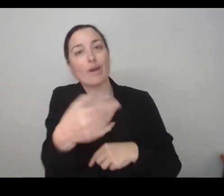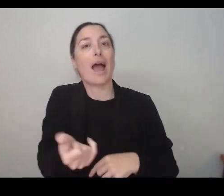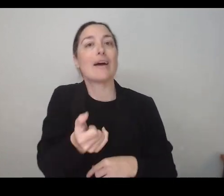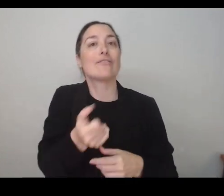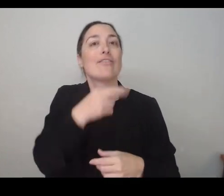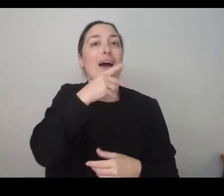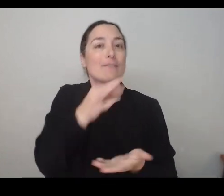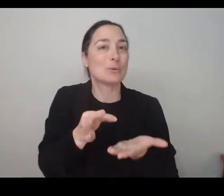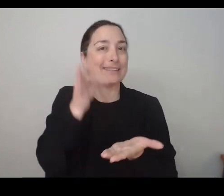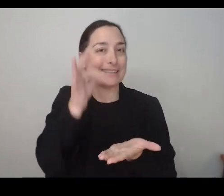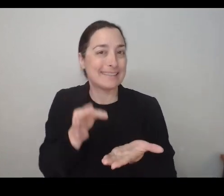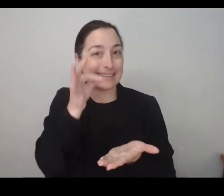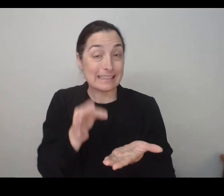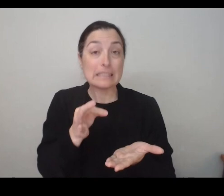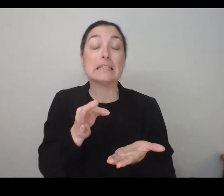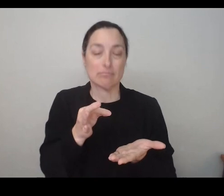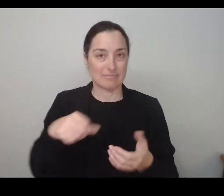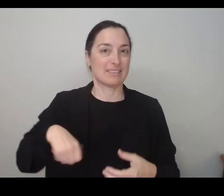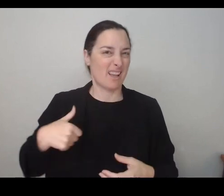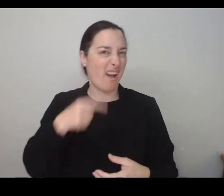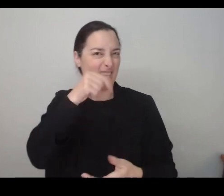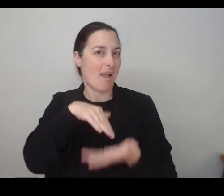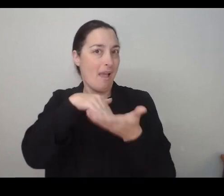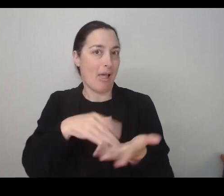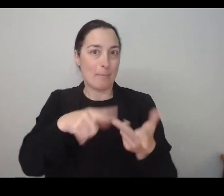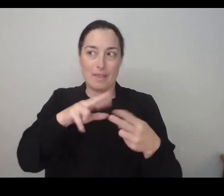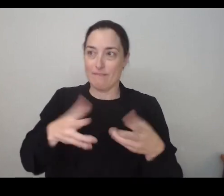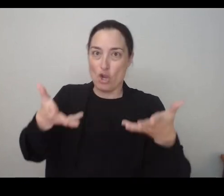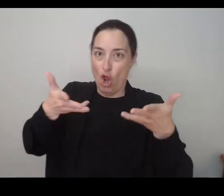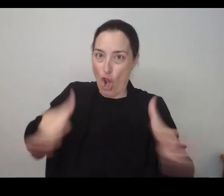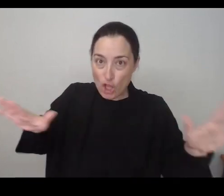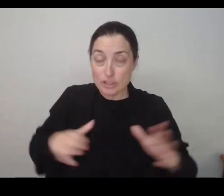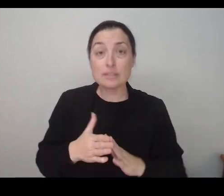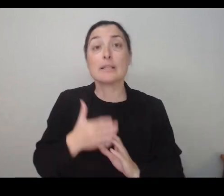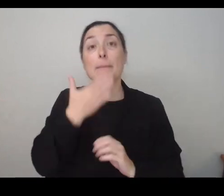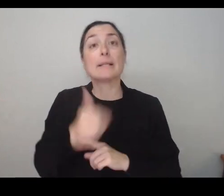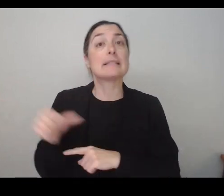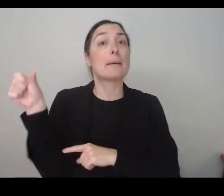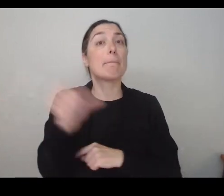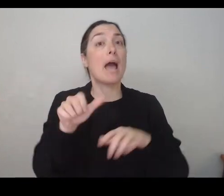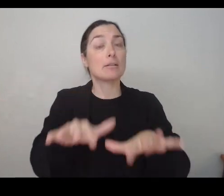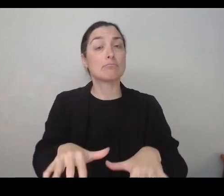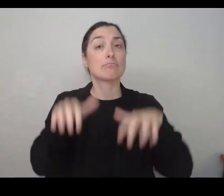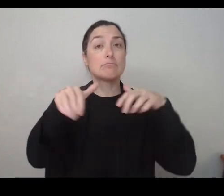And our staff are here to help you if you get lost. And please be back in the theatre ready to start at 3:30 PM.